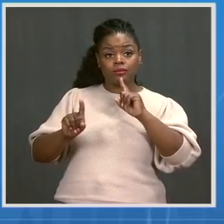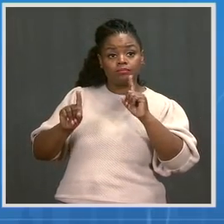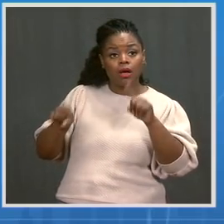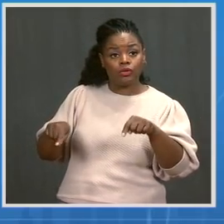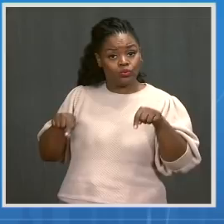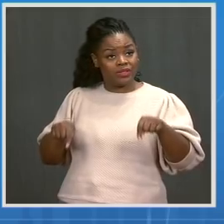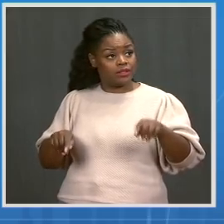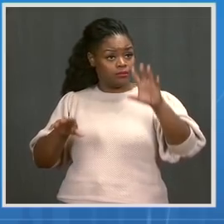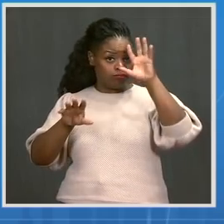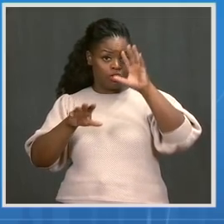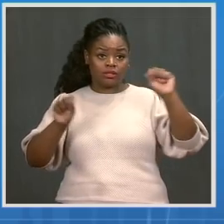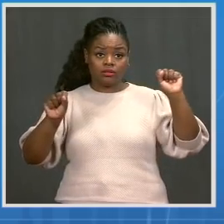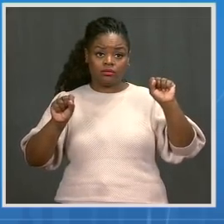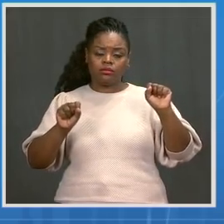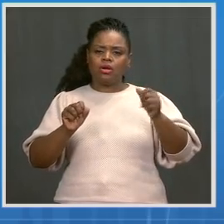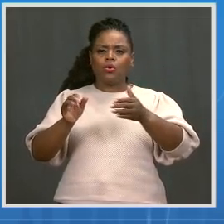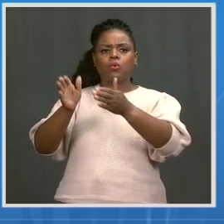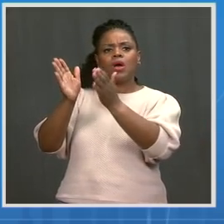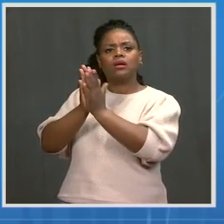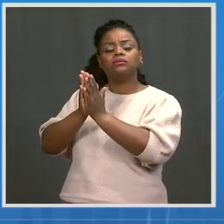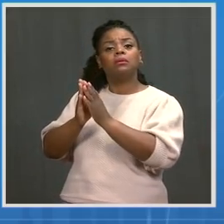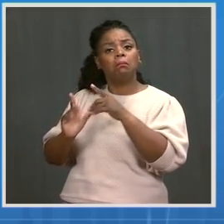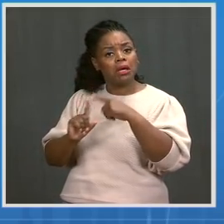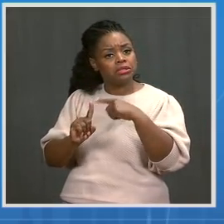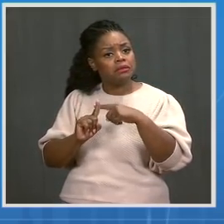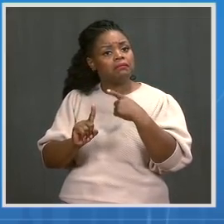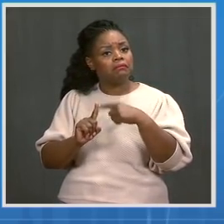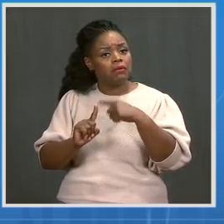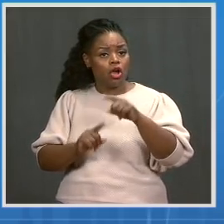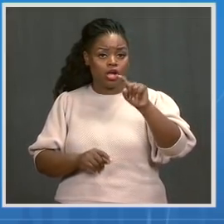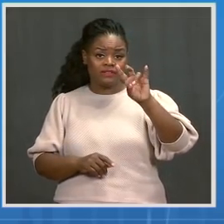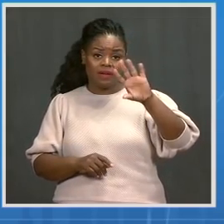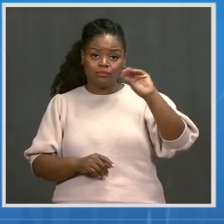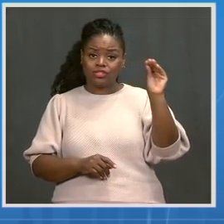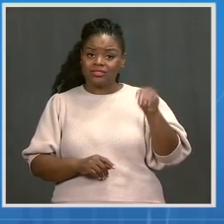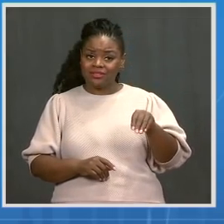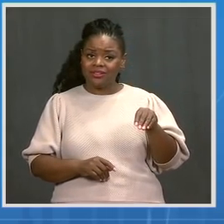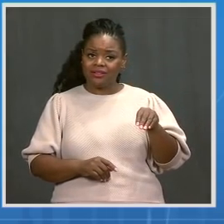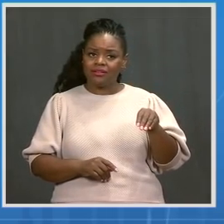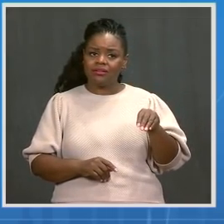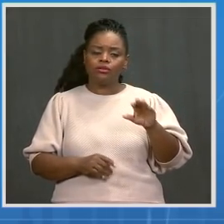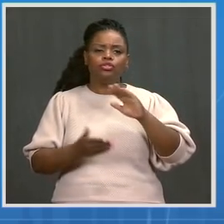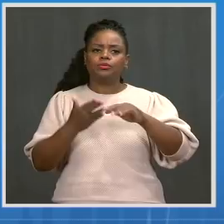More than 175 million Americans have rolled up their sleeves and gotten at least one shot,